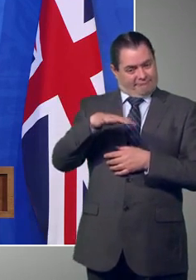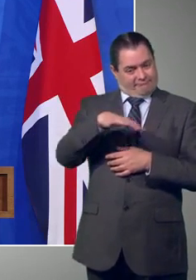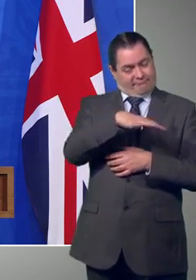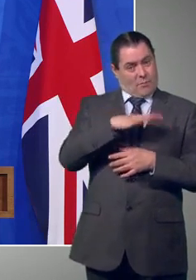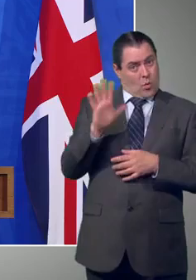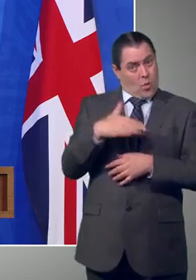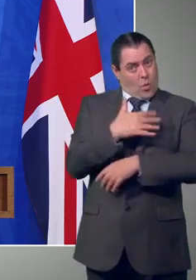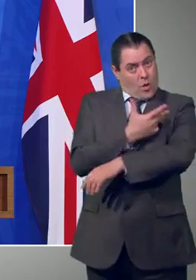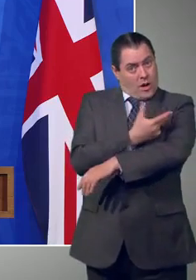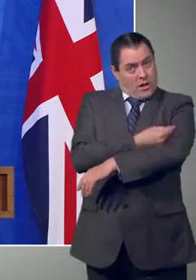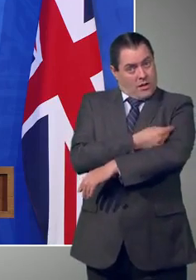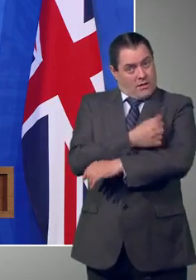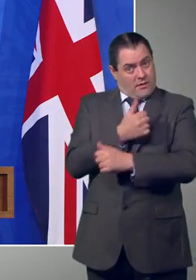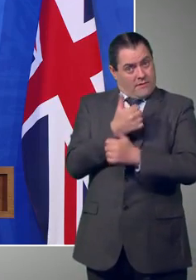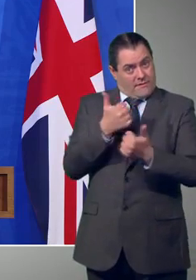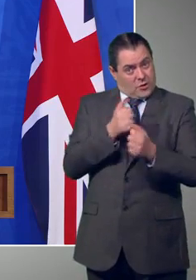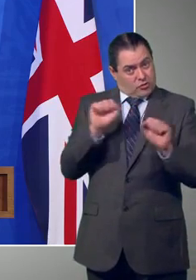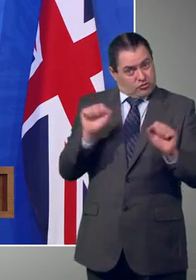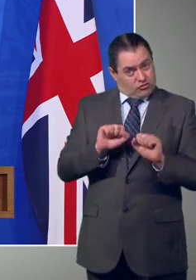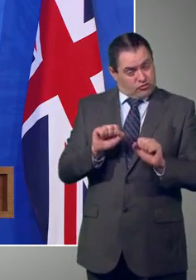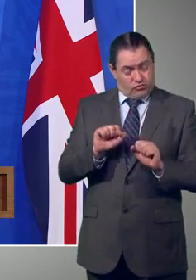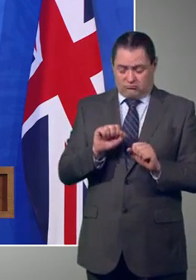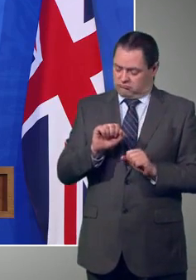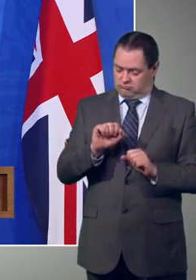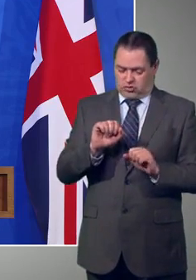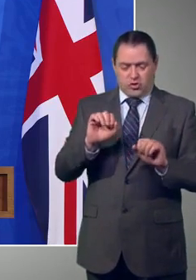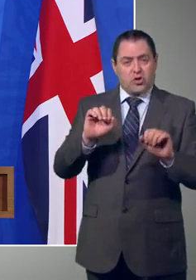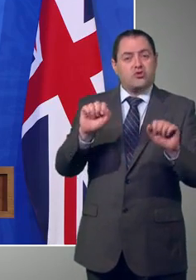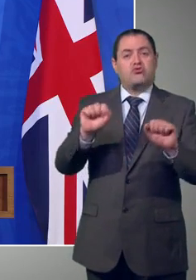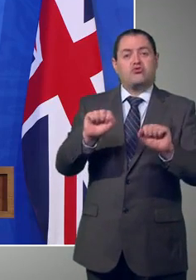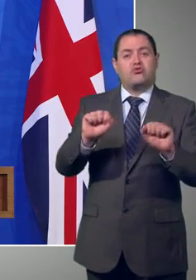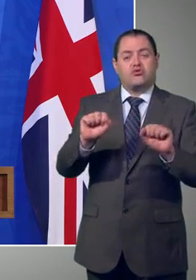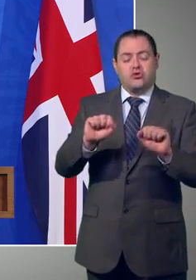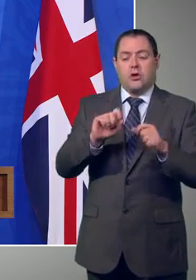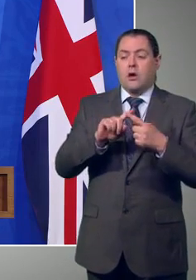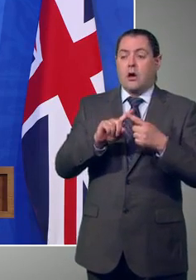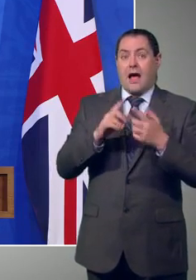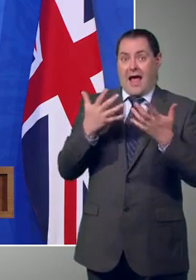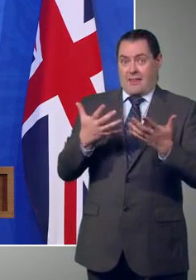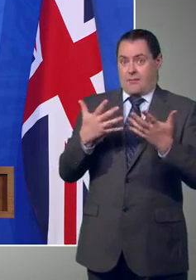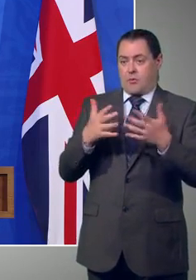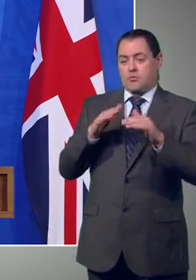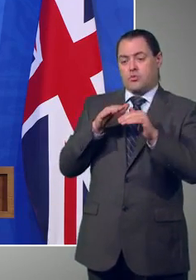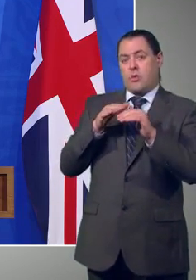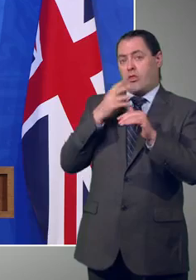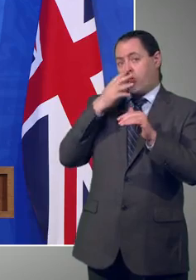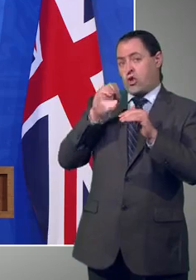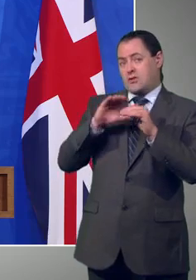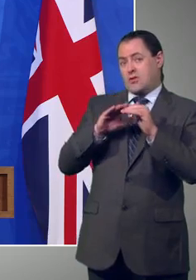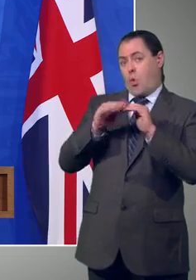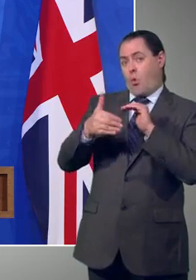the job only those everybody aged thirty and over, but we do